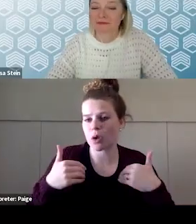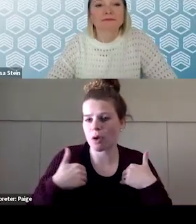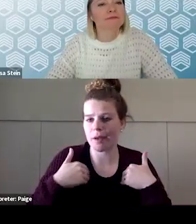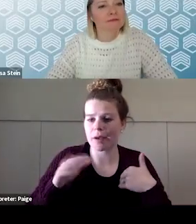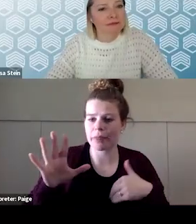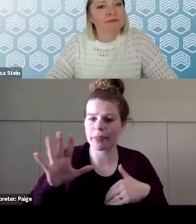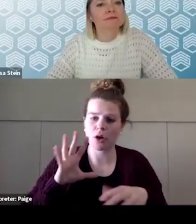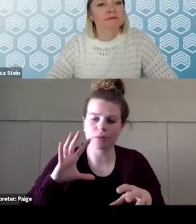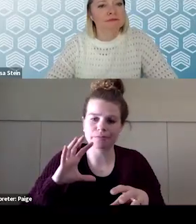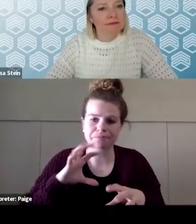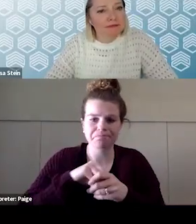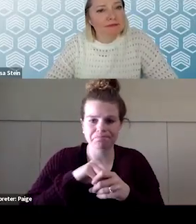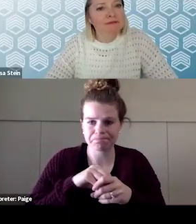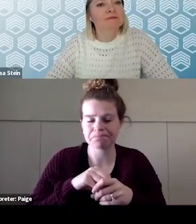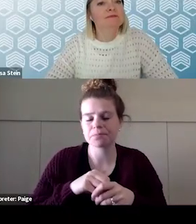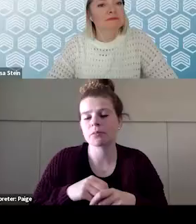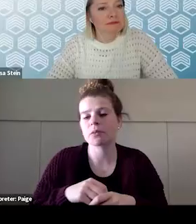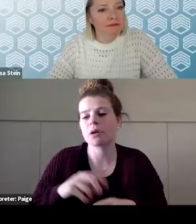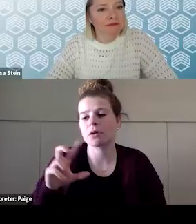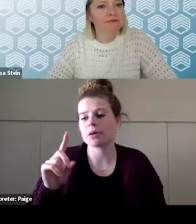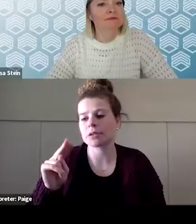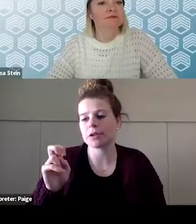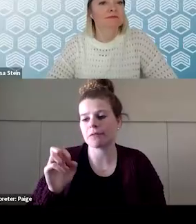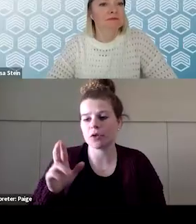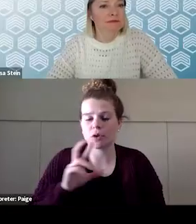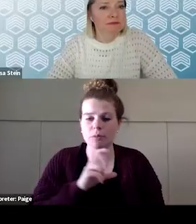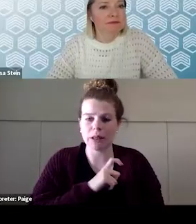And the Denver police chief at the time was a big supporter